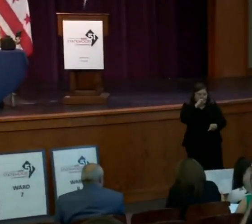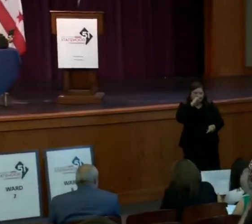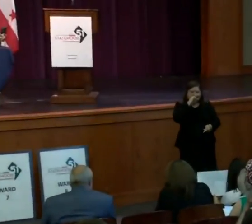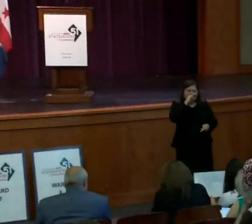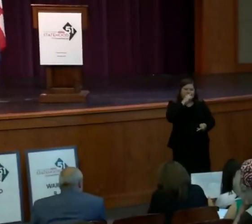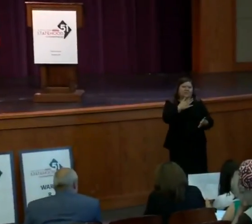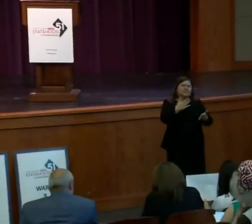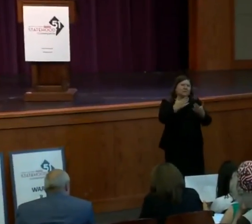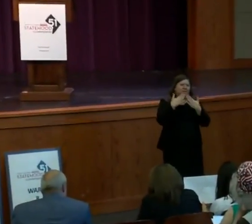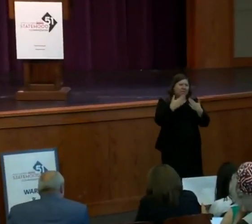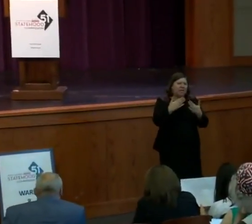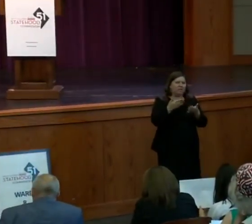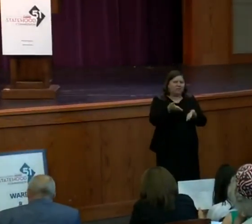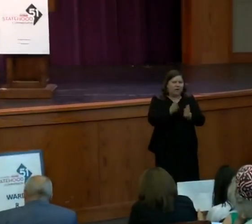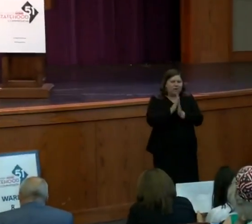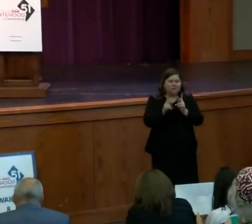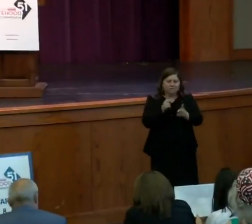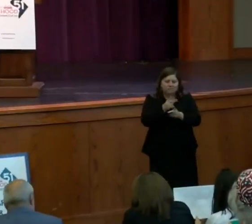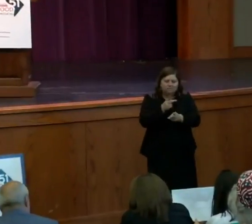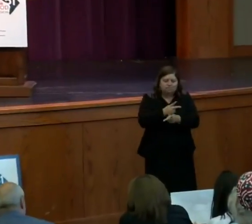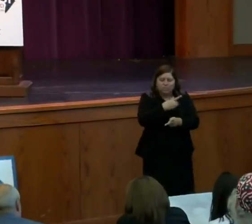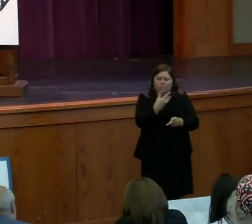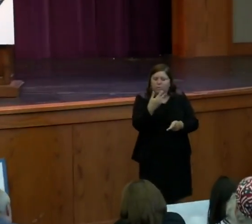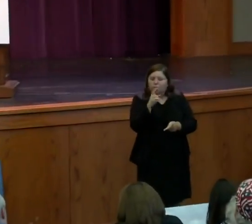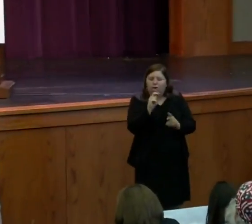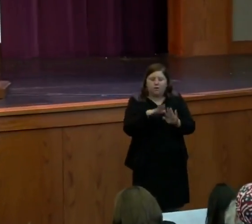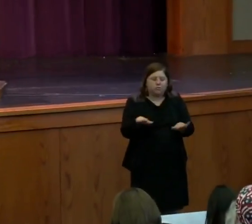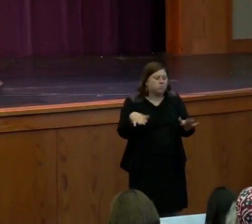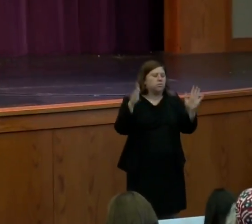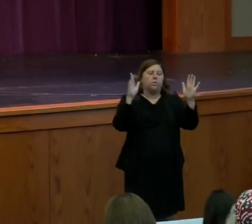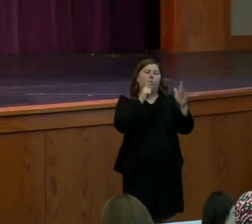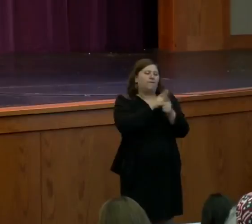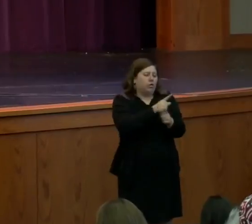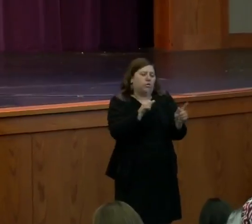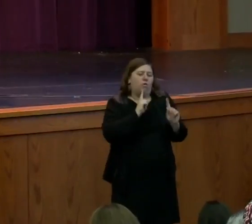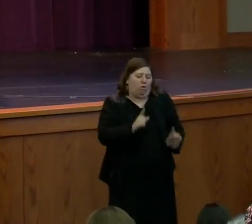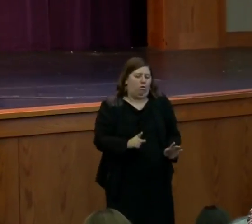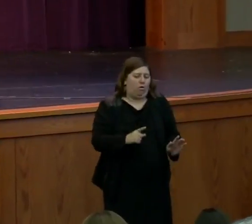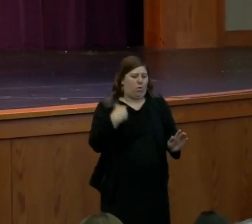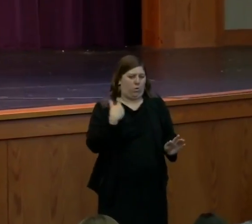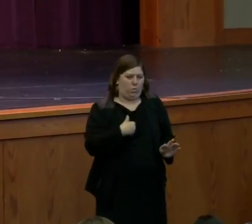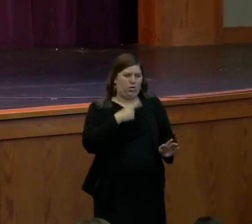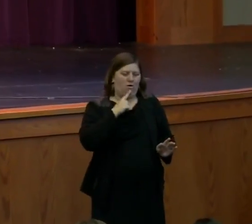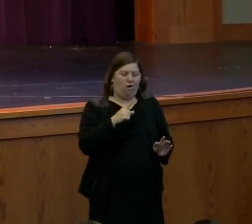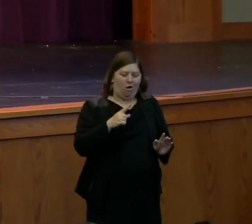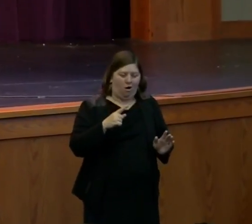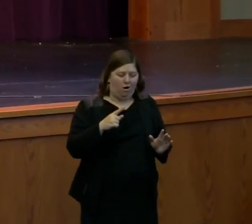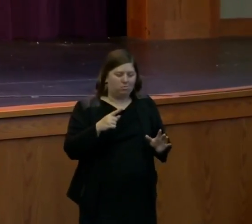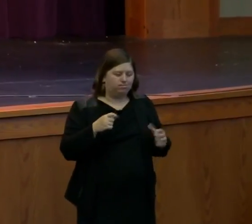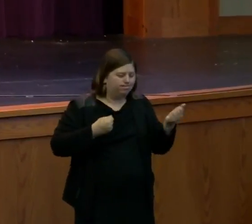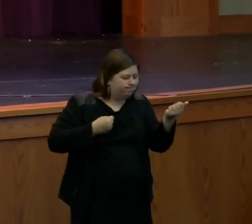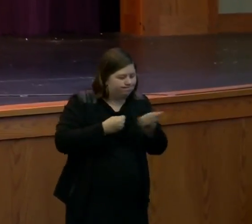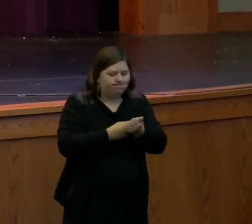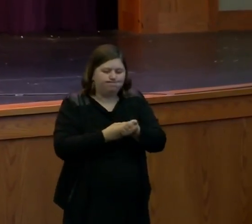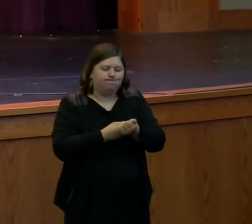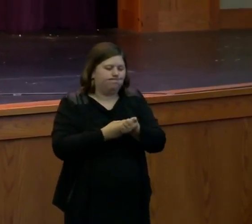PEOPLE TO WATCH YOUR GRANDCHILDREN, WHOEVER YOU ARE, THANK YOU. WE ARE THE TROOPS FOR THIS NIGHT.